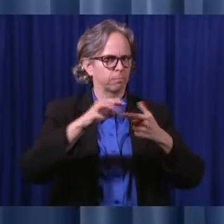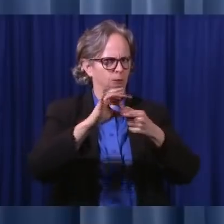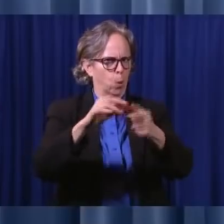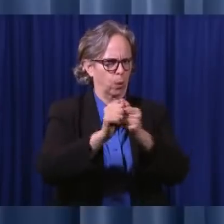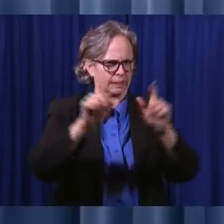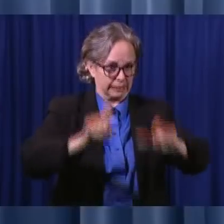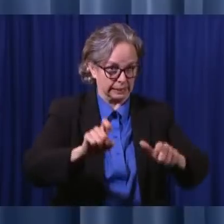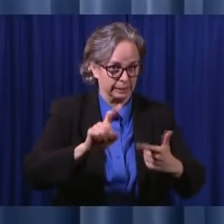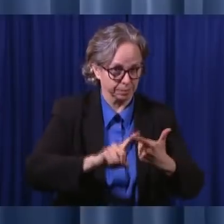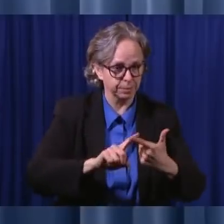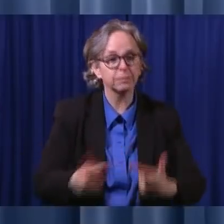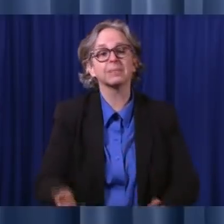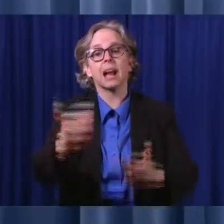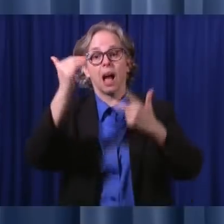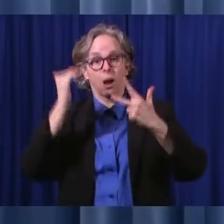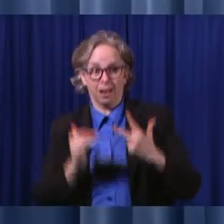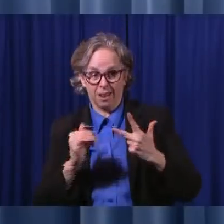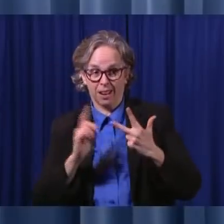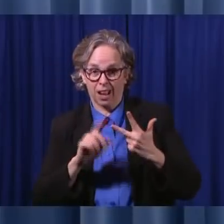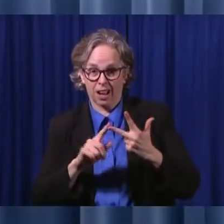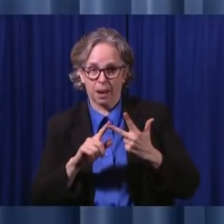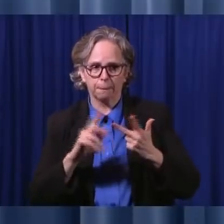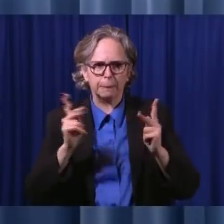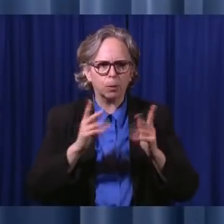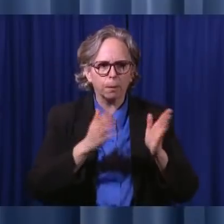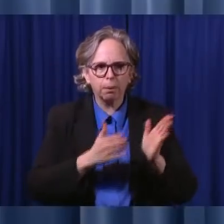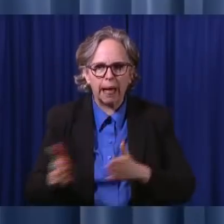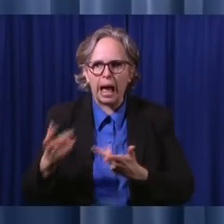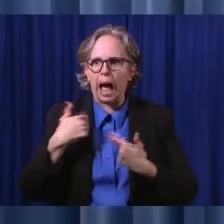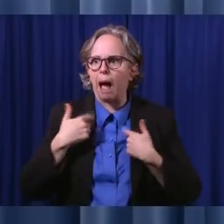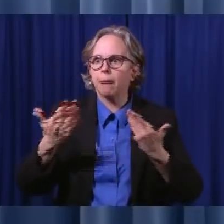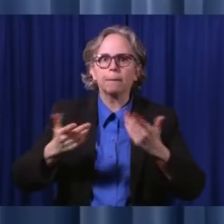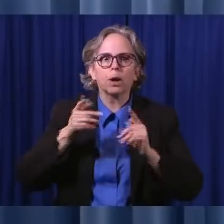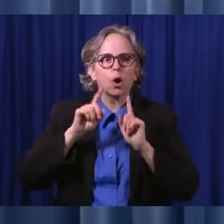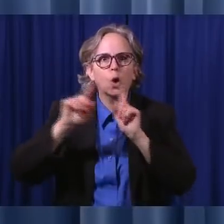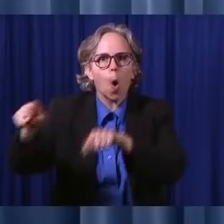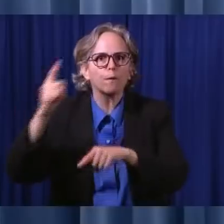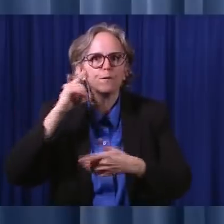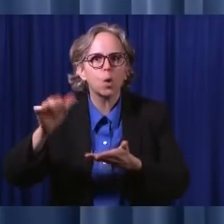THAT'S A CATEGORY TWO AND REMAINS A CATEGORY TWO. RECEIVING